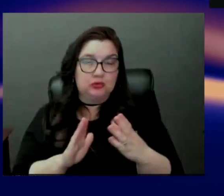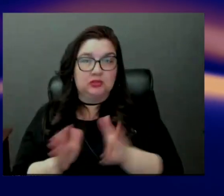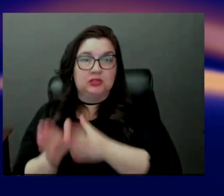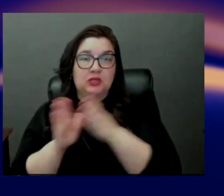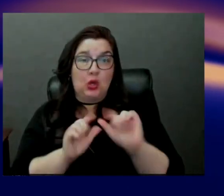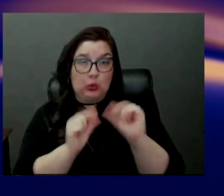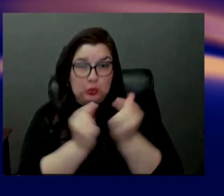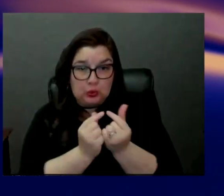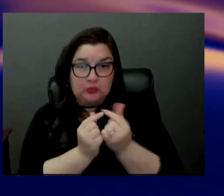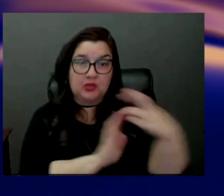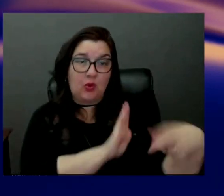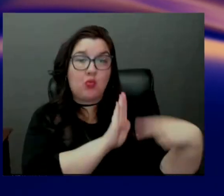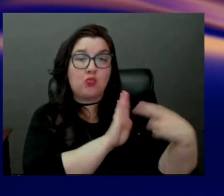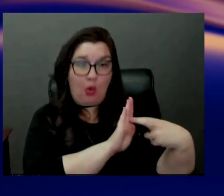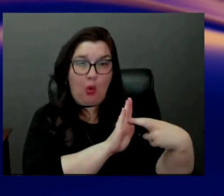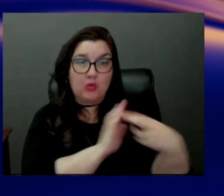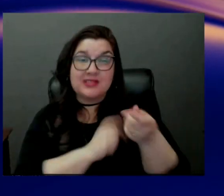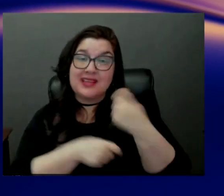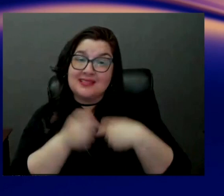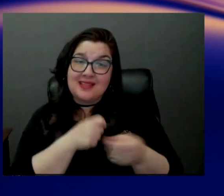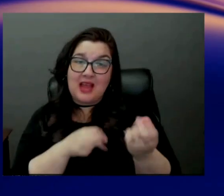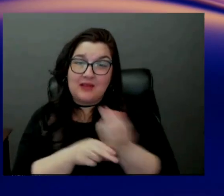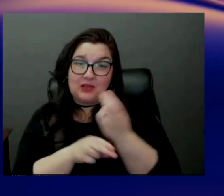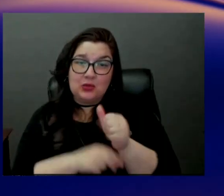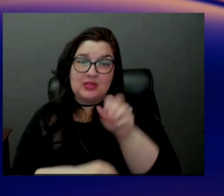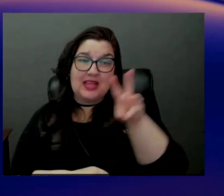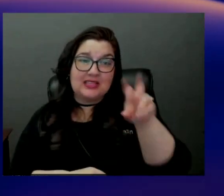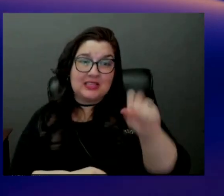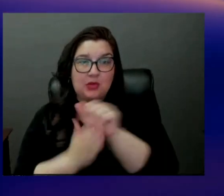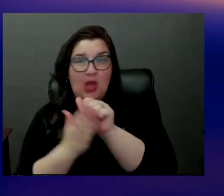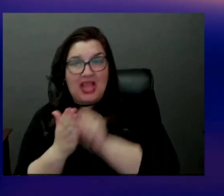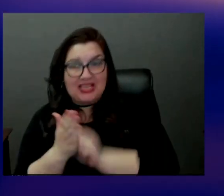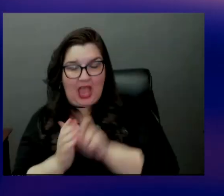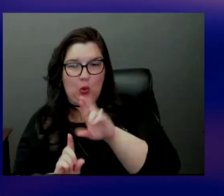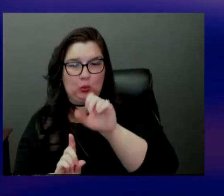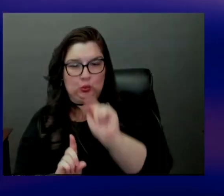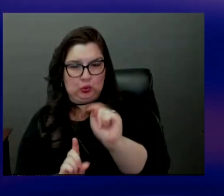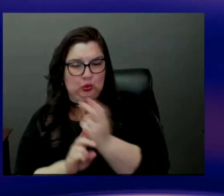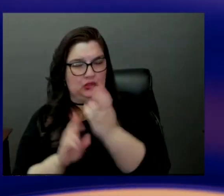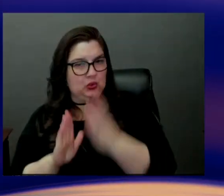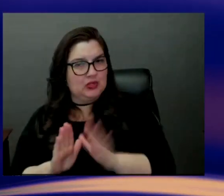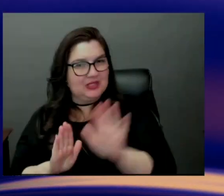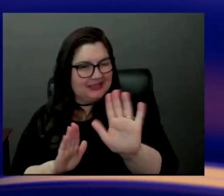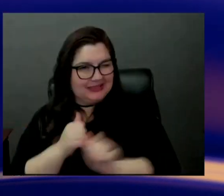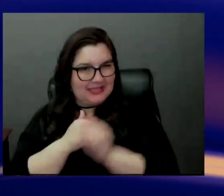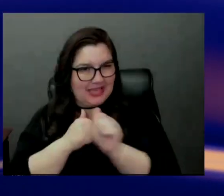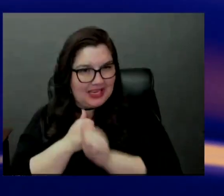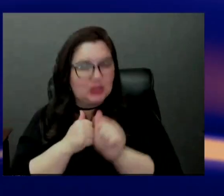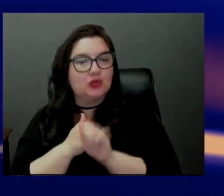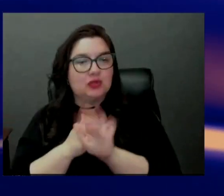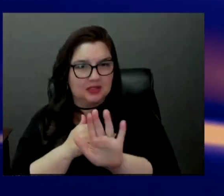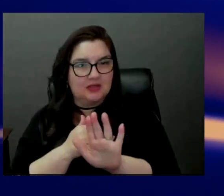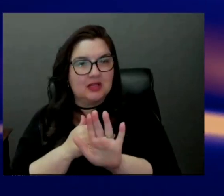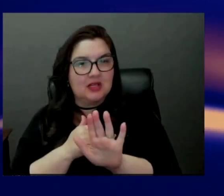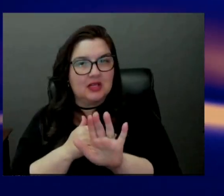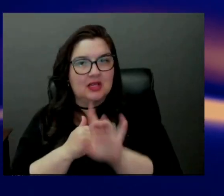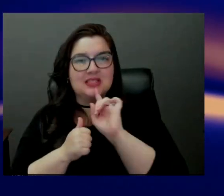Instead of using the AWS account root user, which is very dangerous. There's very selective permissions that you may need